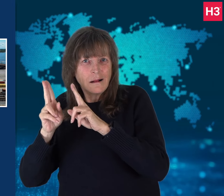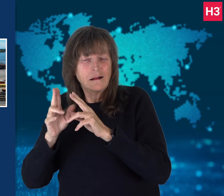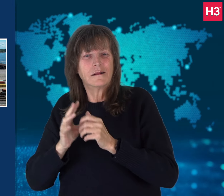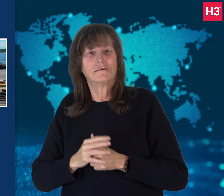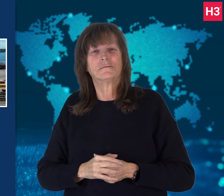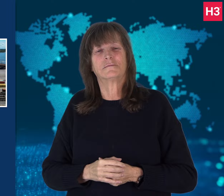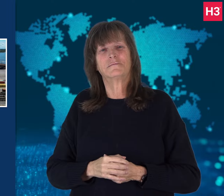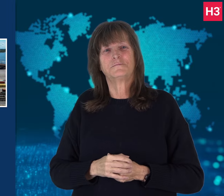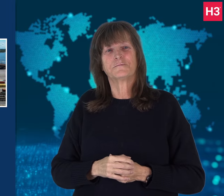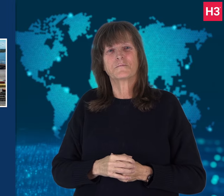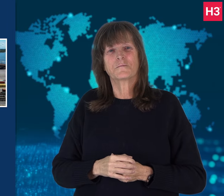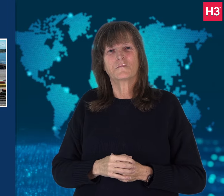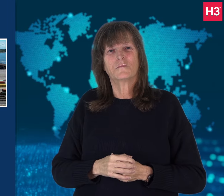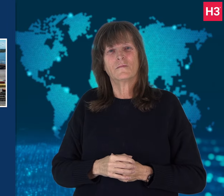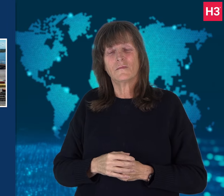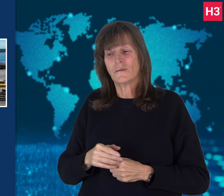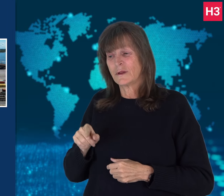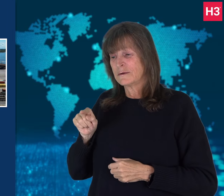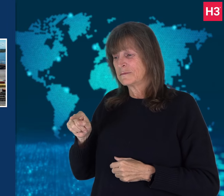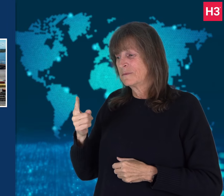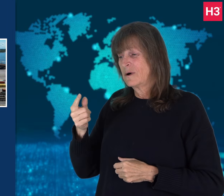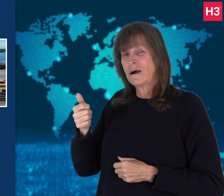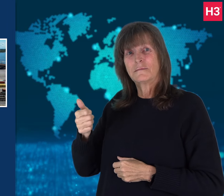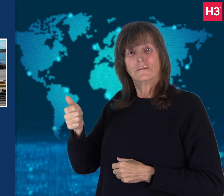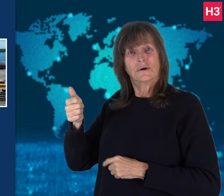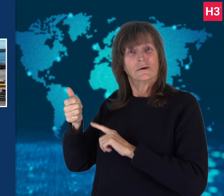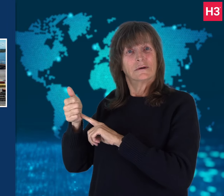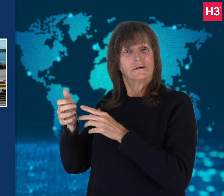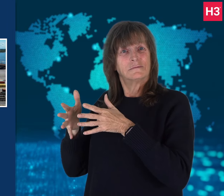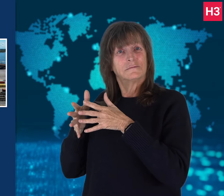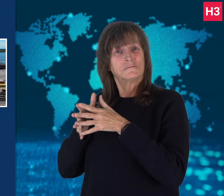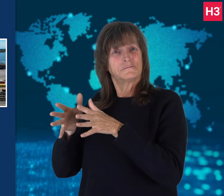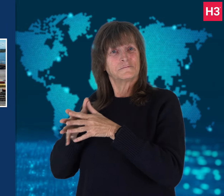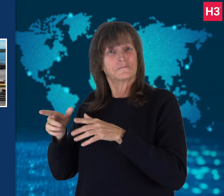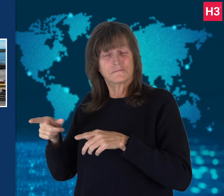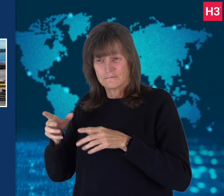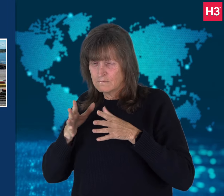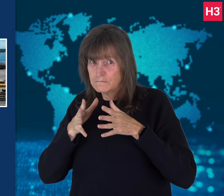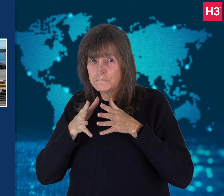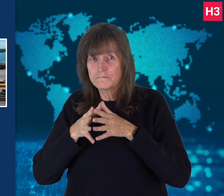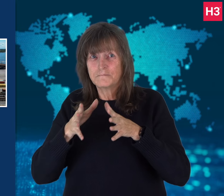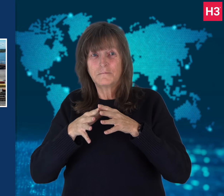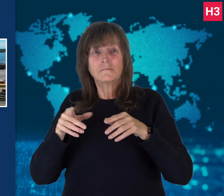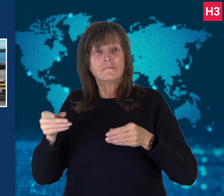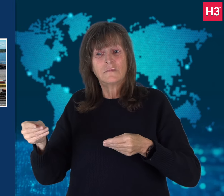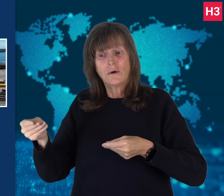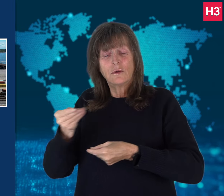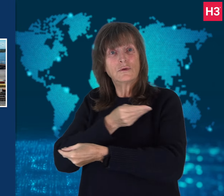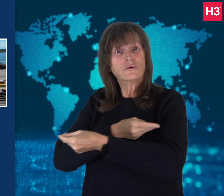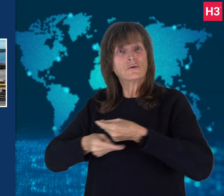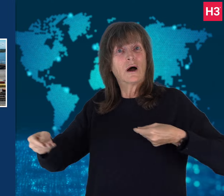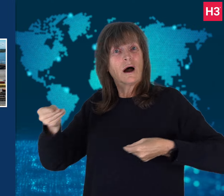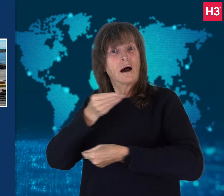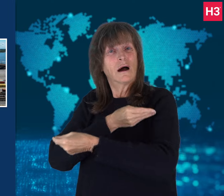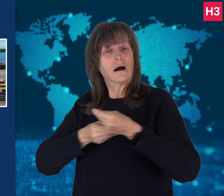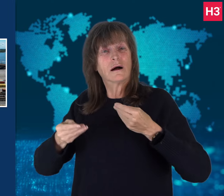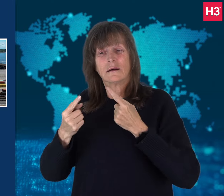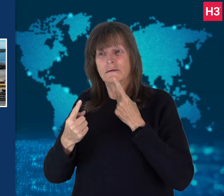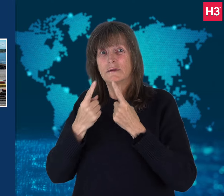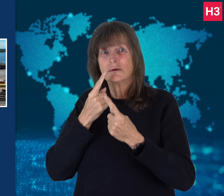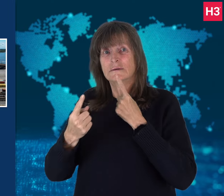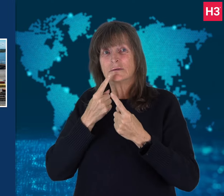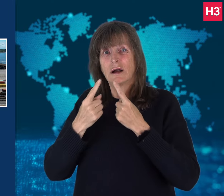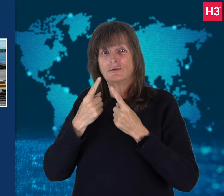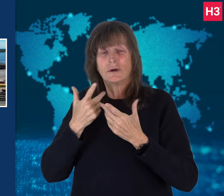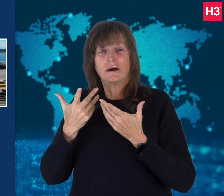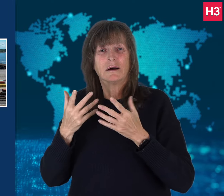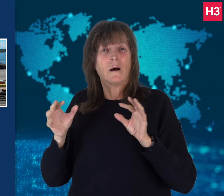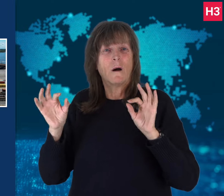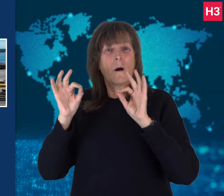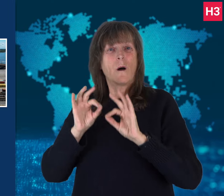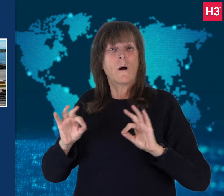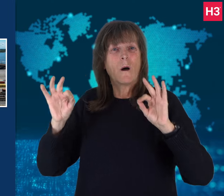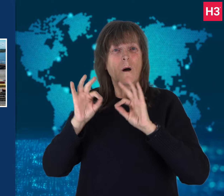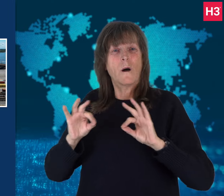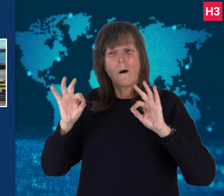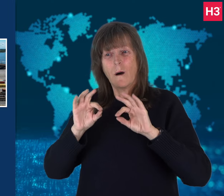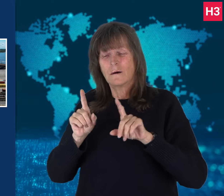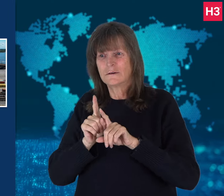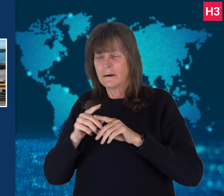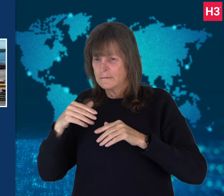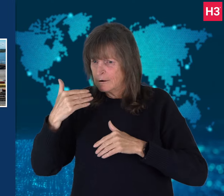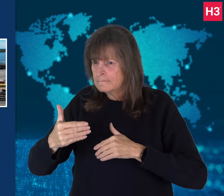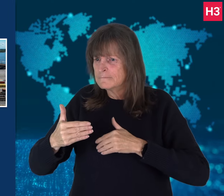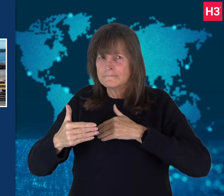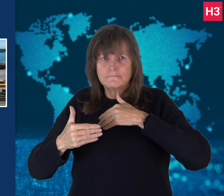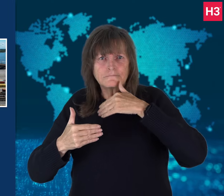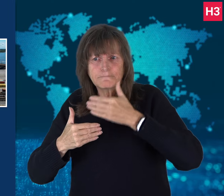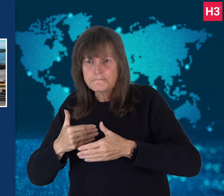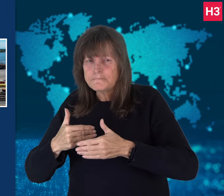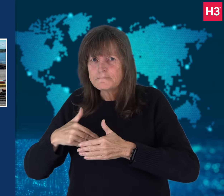address. A spokesperson also said trade discussions had not made